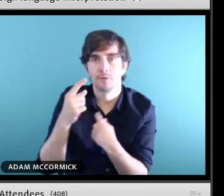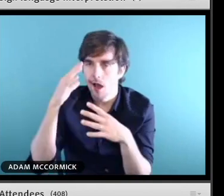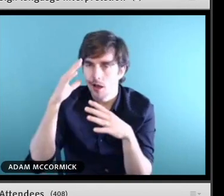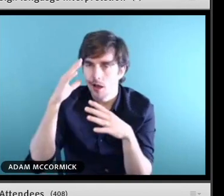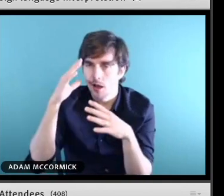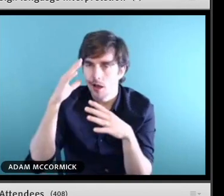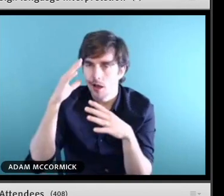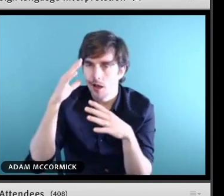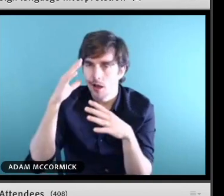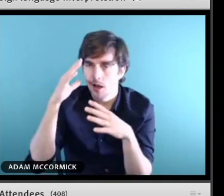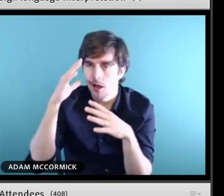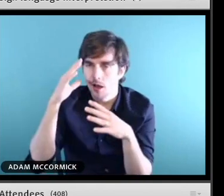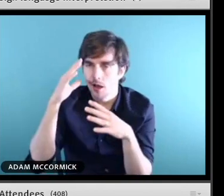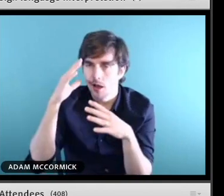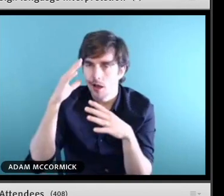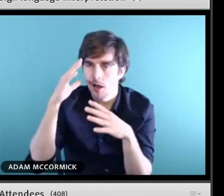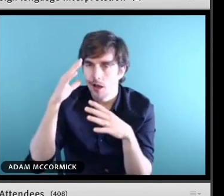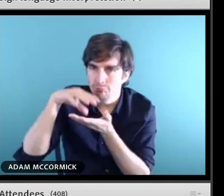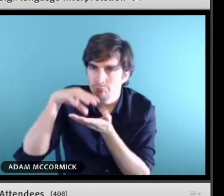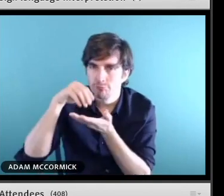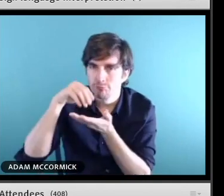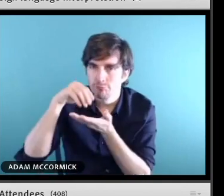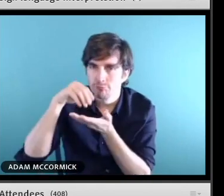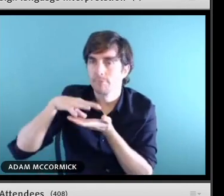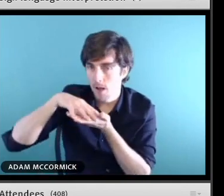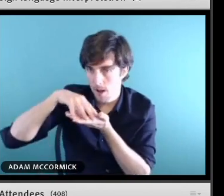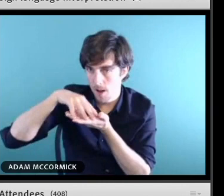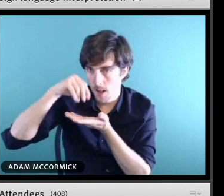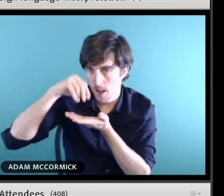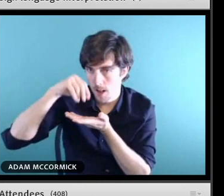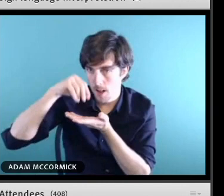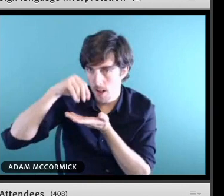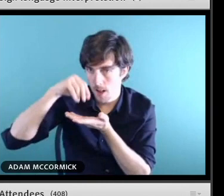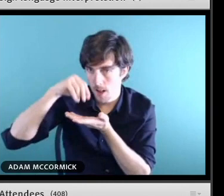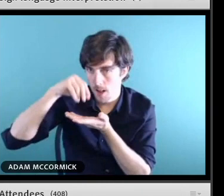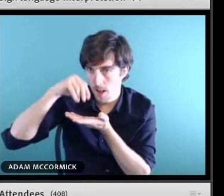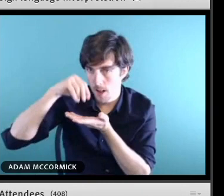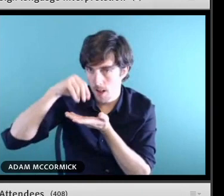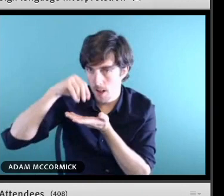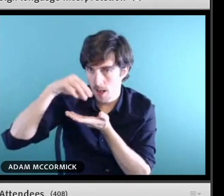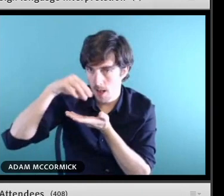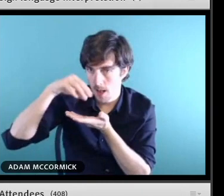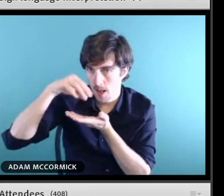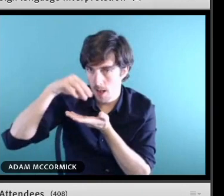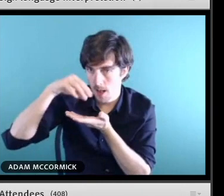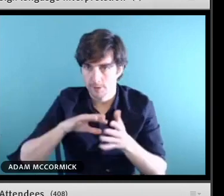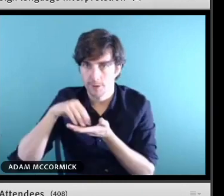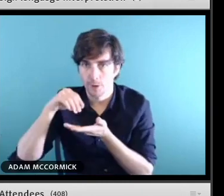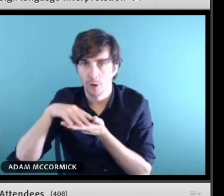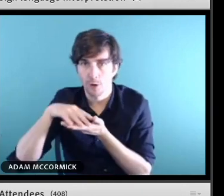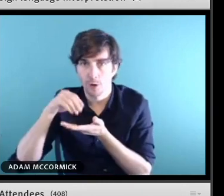of education and other education stakeholders is targeting the eLearning platforms and how